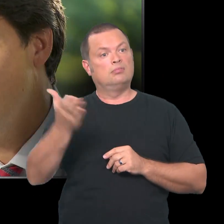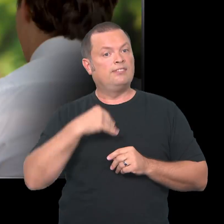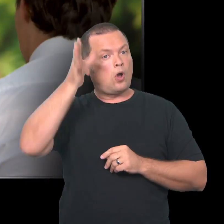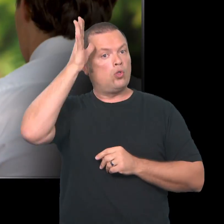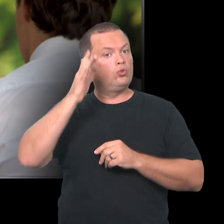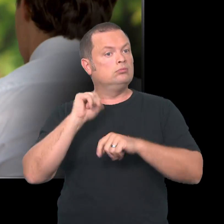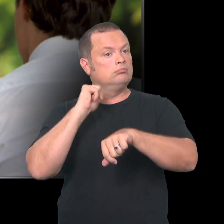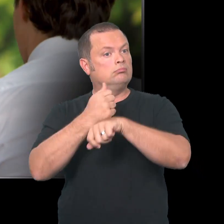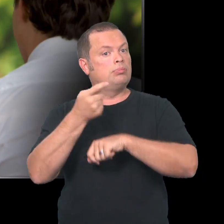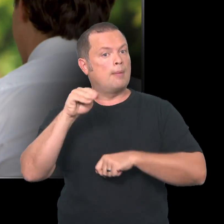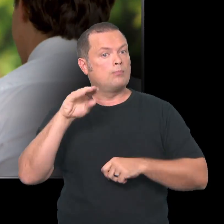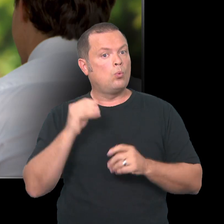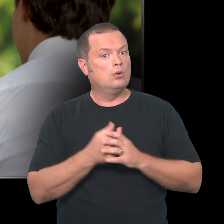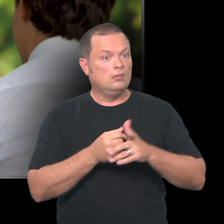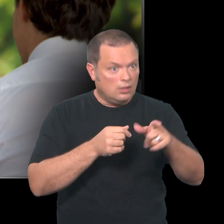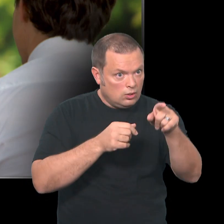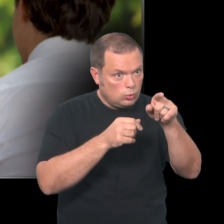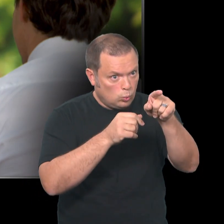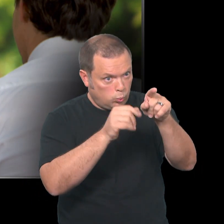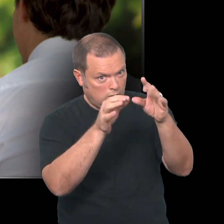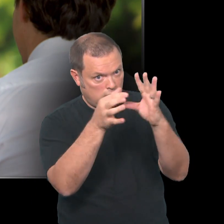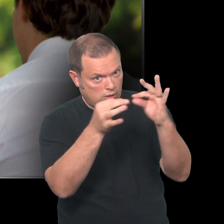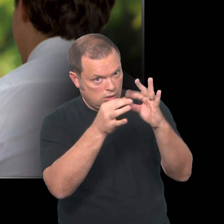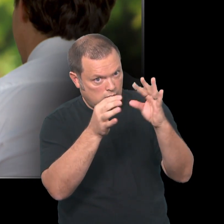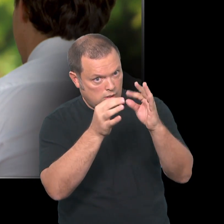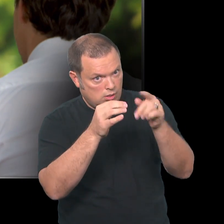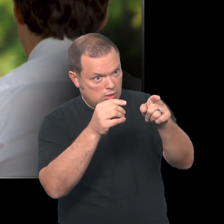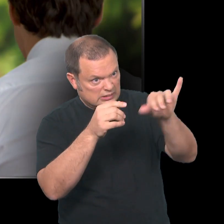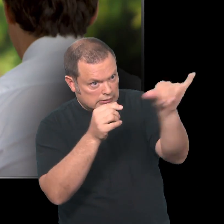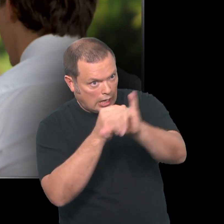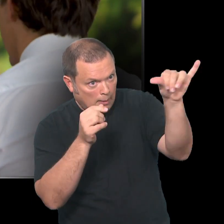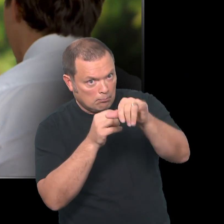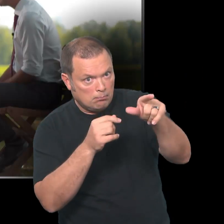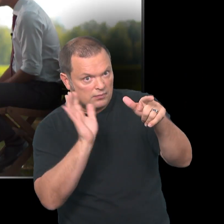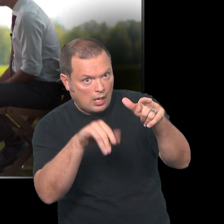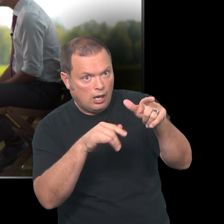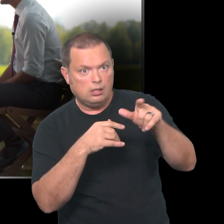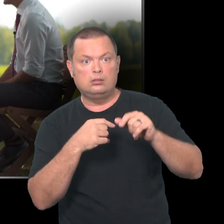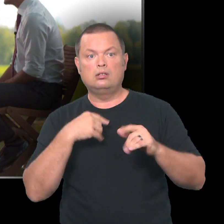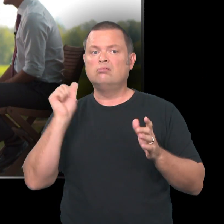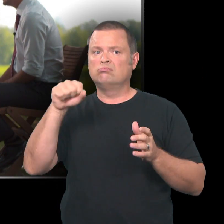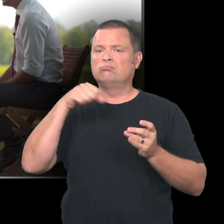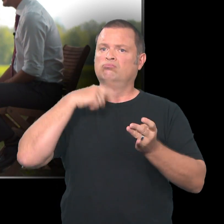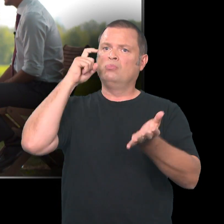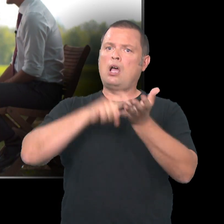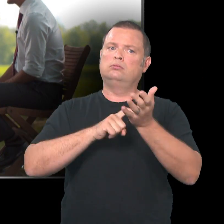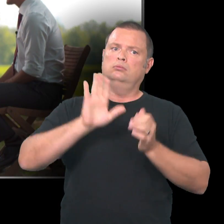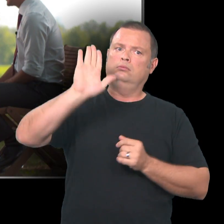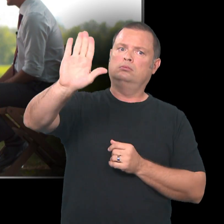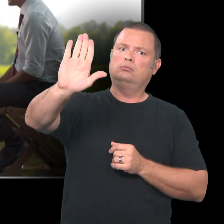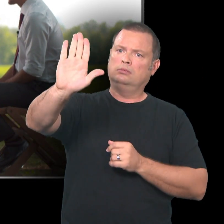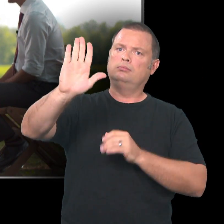I think that's generally understood that he started it. Yeah, I know it is generally understood, but it is not generally assumed that you would say that as well.